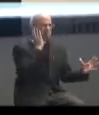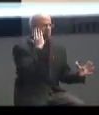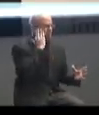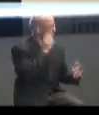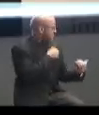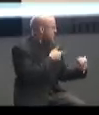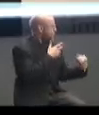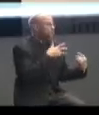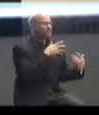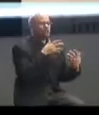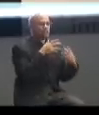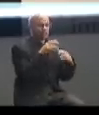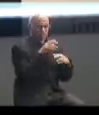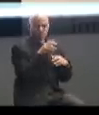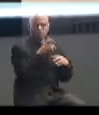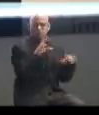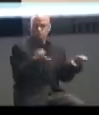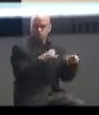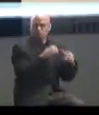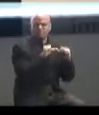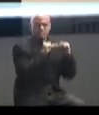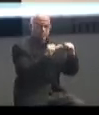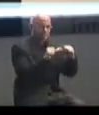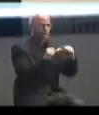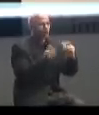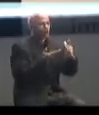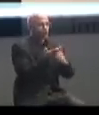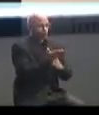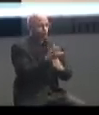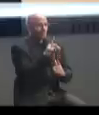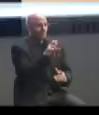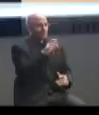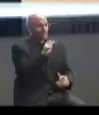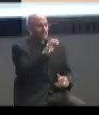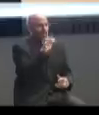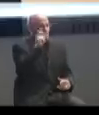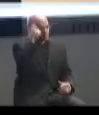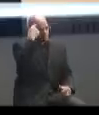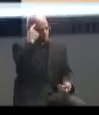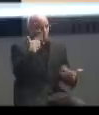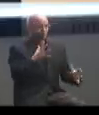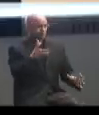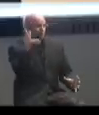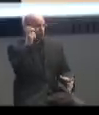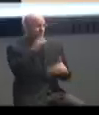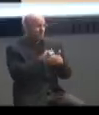MICHELLE IS DRIVING SUSTAINABILITY TO THE DNA OF GOVERNMENT.